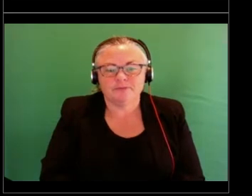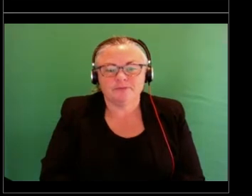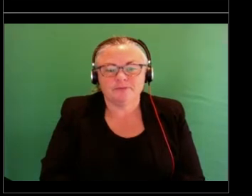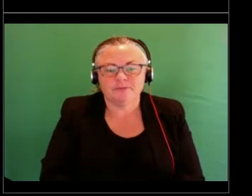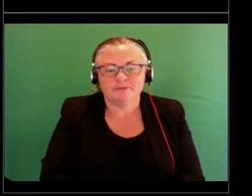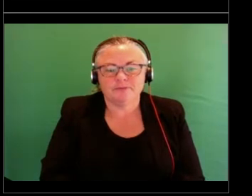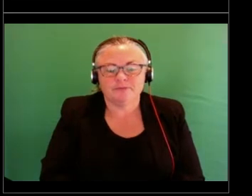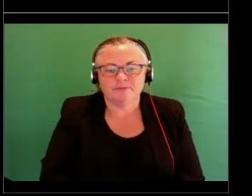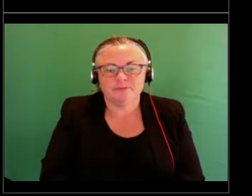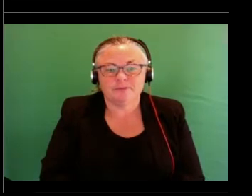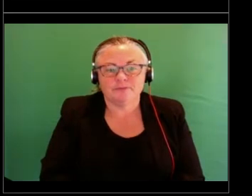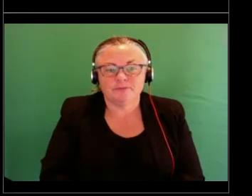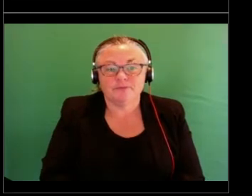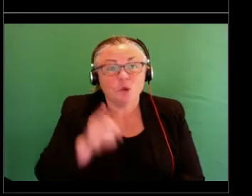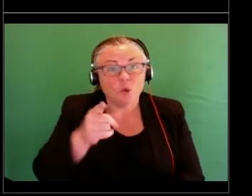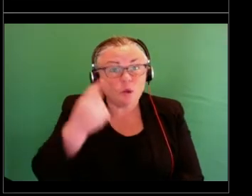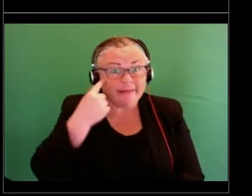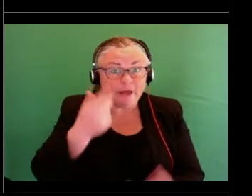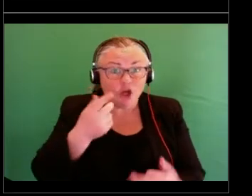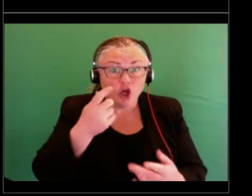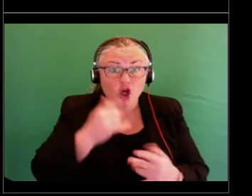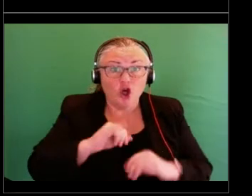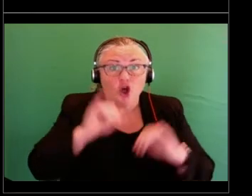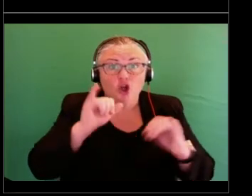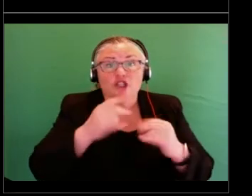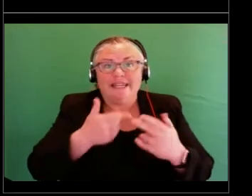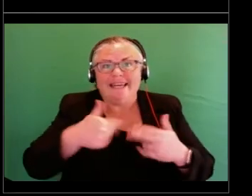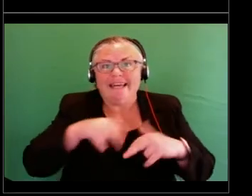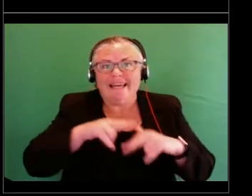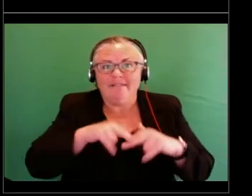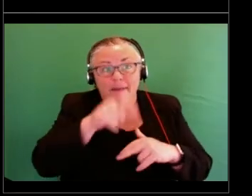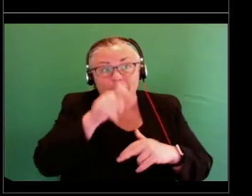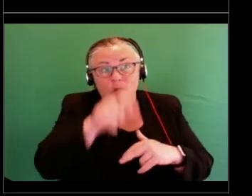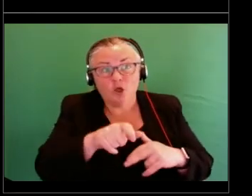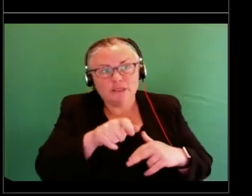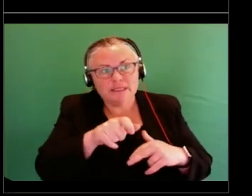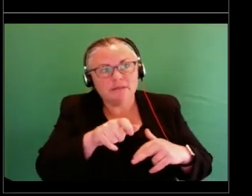the services may be.